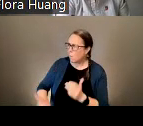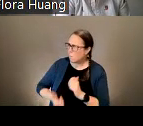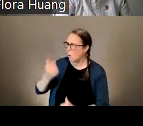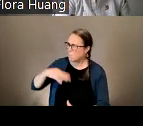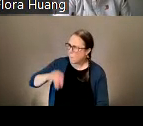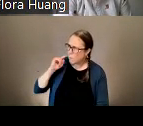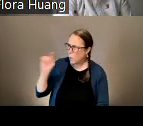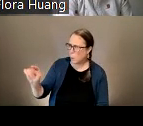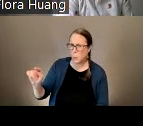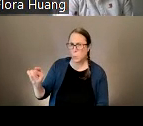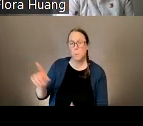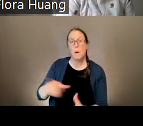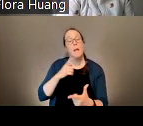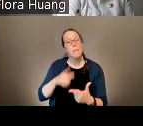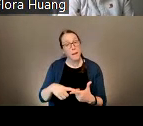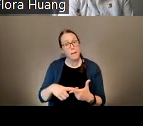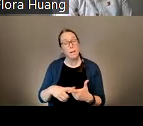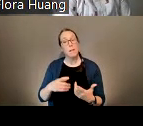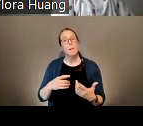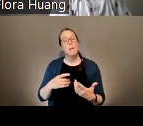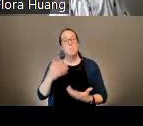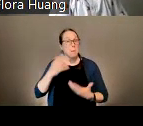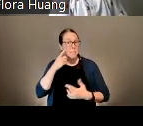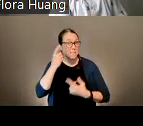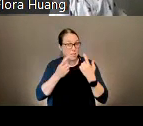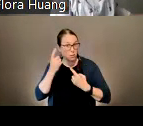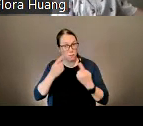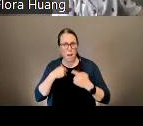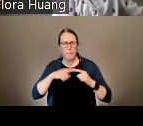And consider having a variety of formats available.